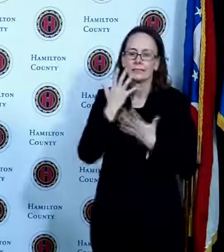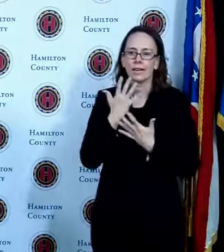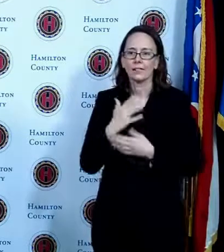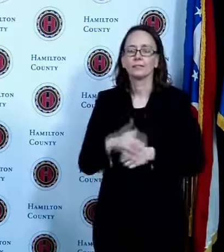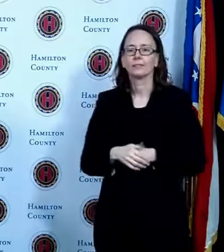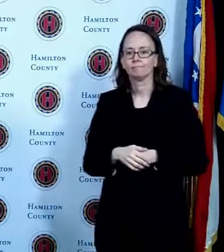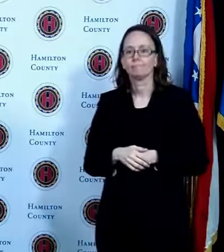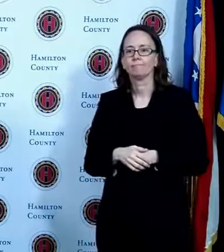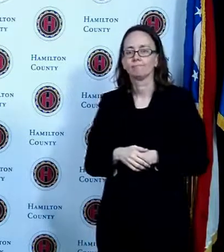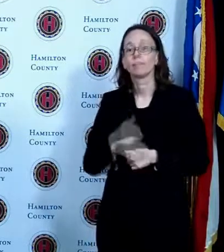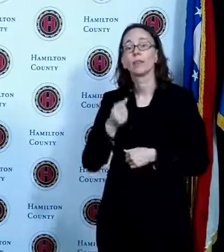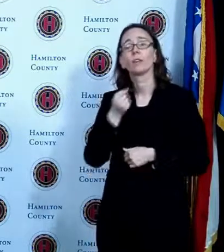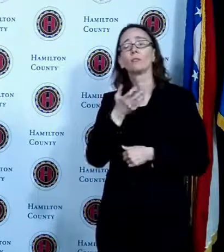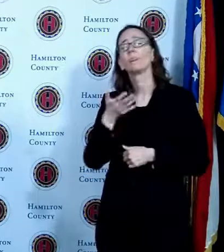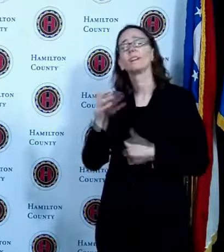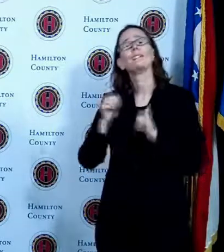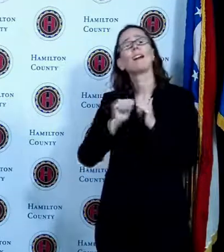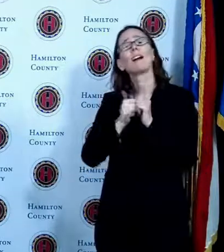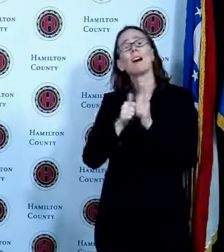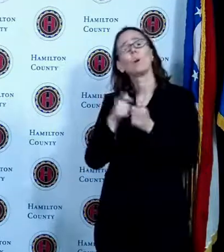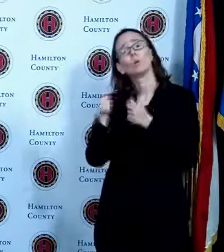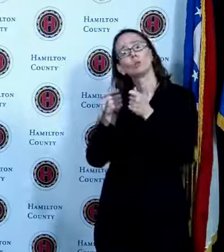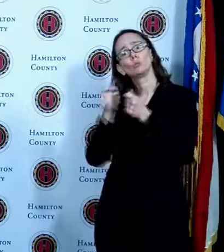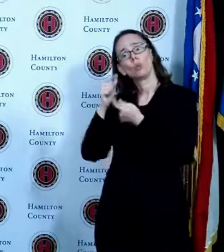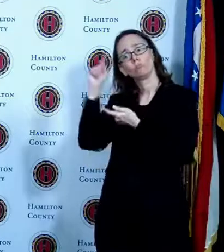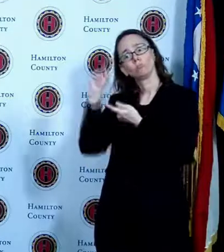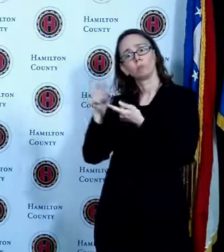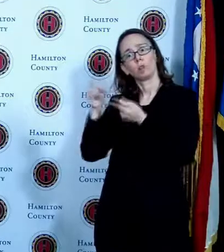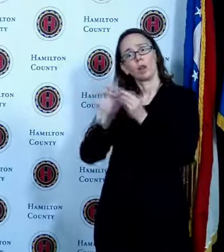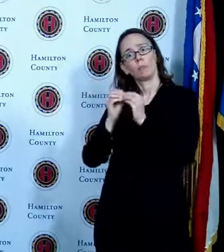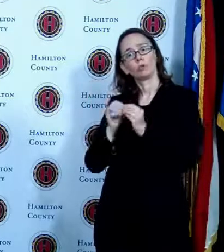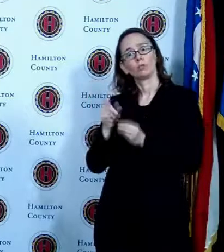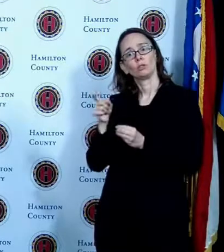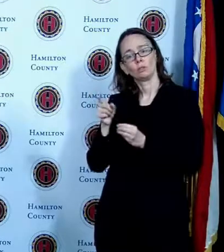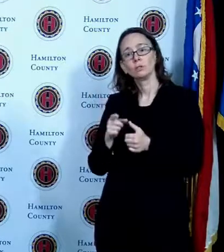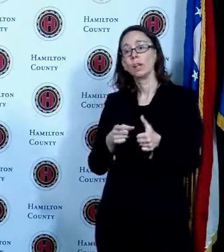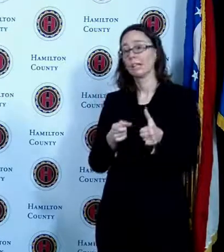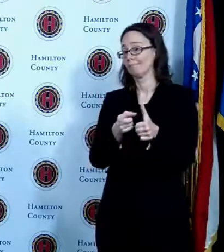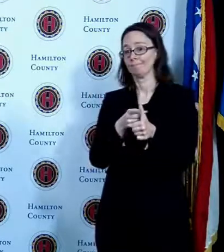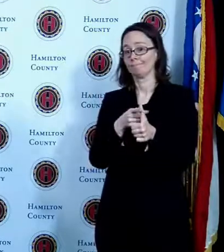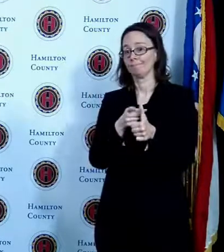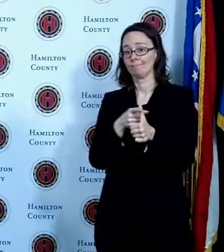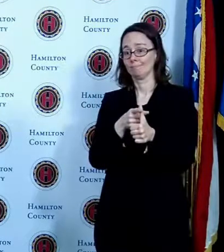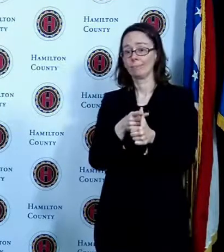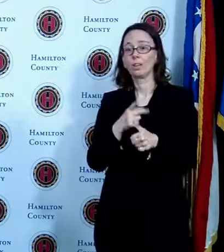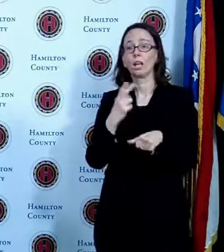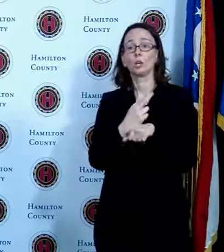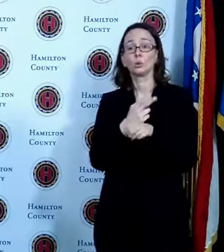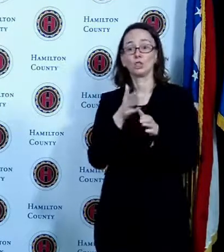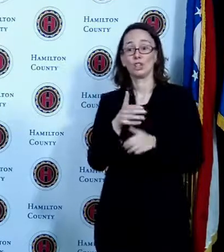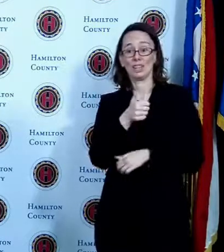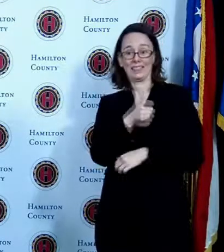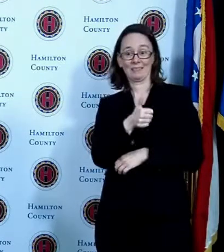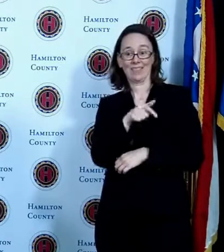mitigate that one is if the user that uses crack cocaine powder cocaine